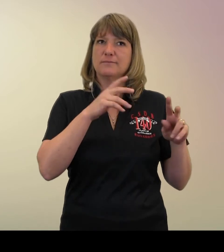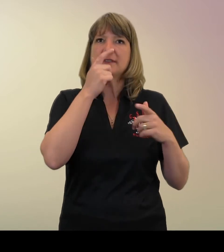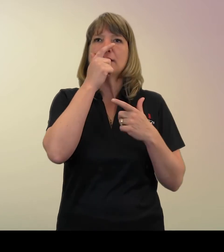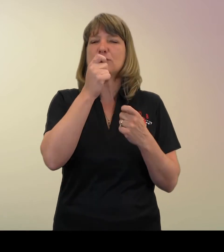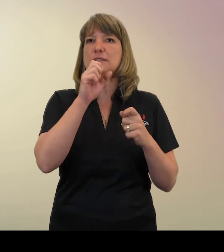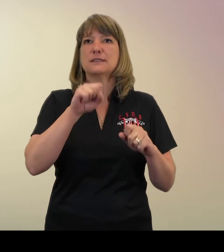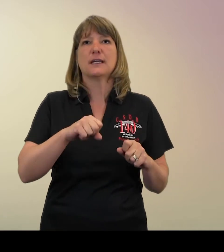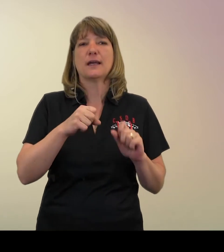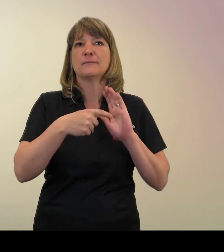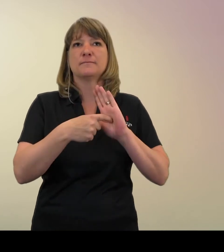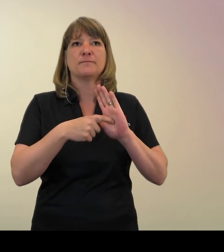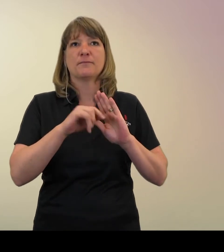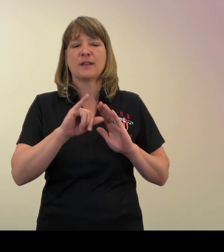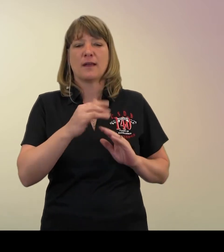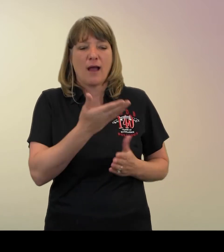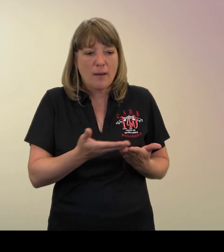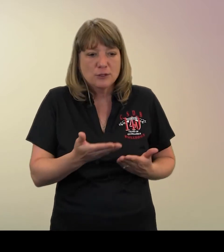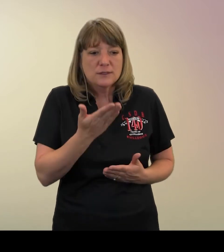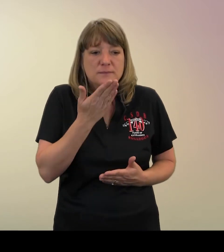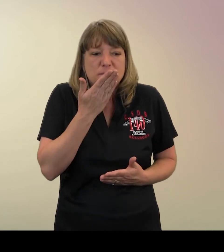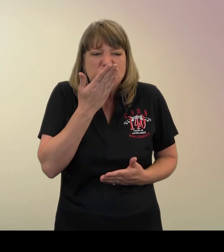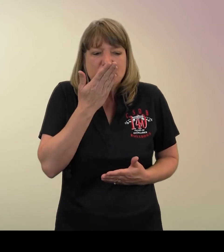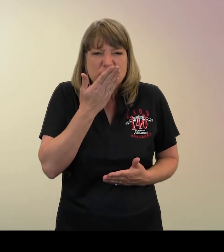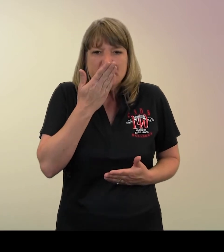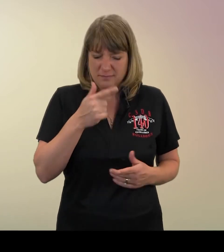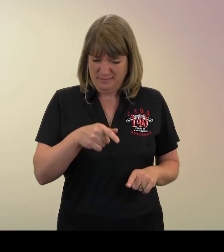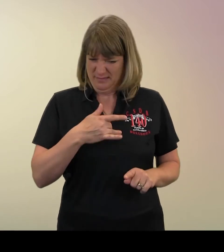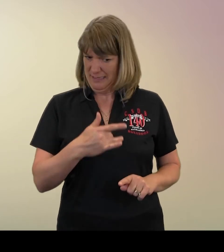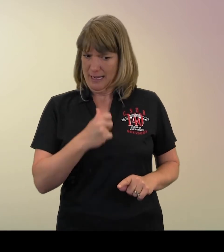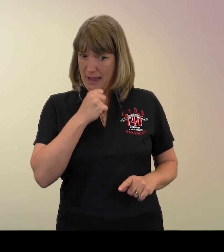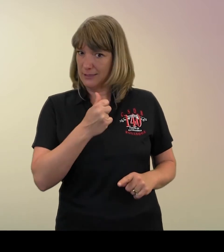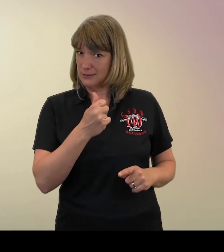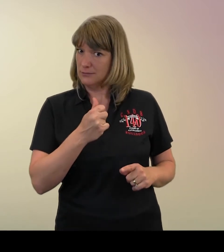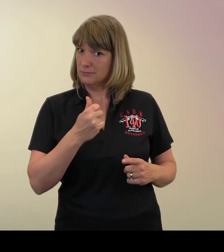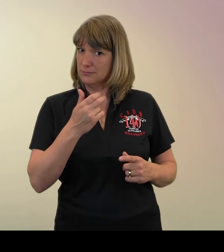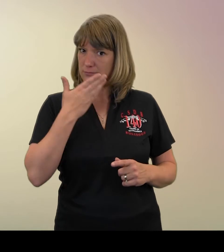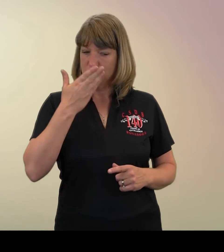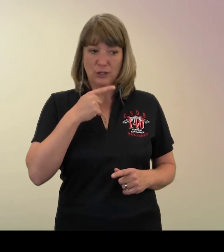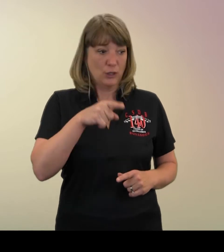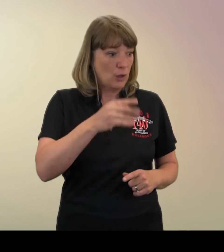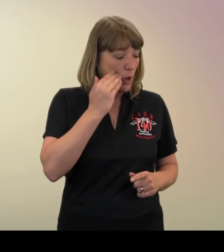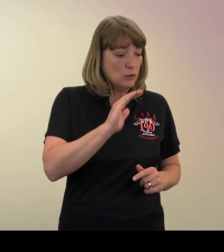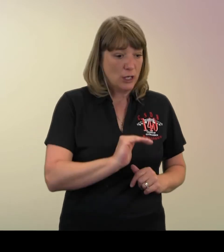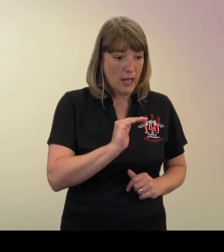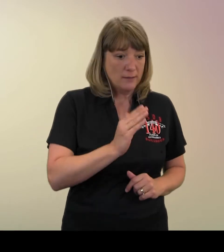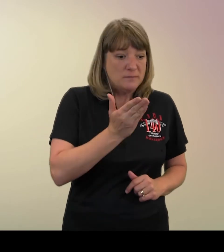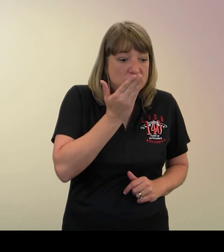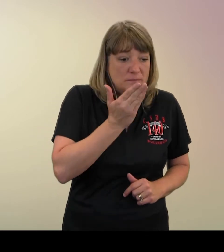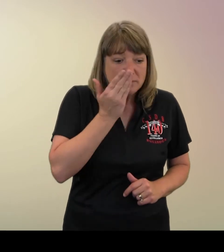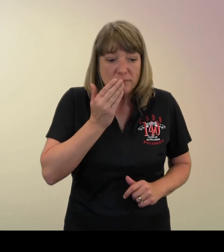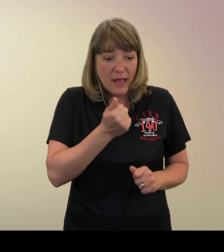sensory interest can also look like smelling objects that you wouldn't typically smell. The child, who has